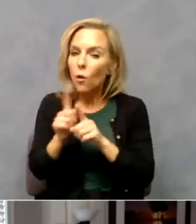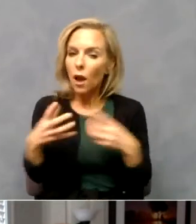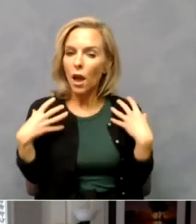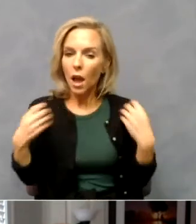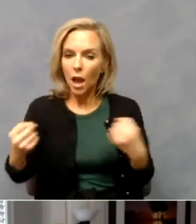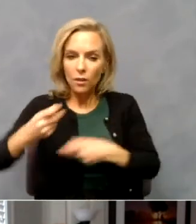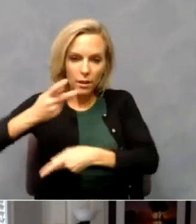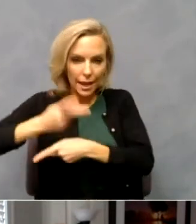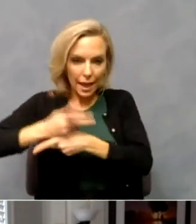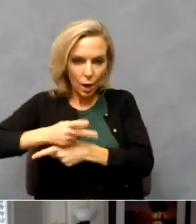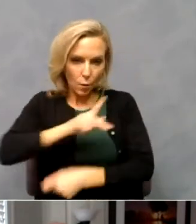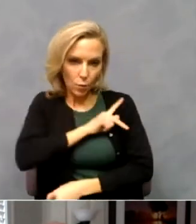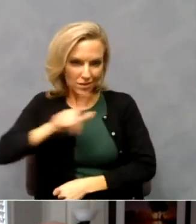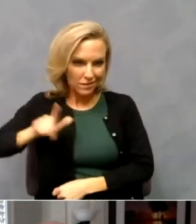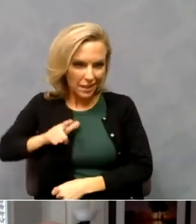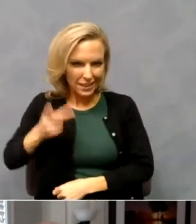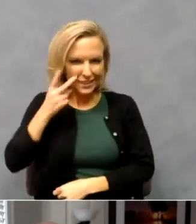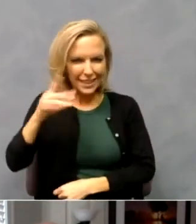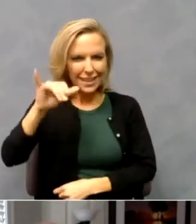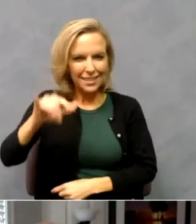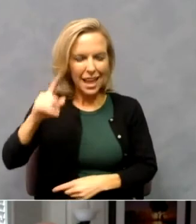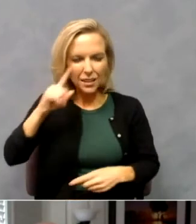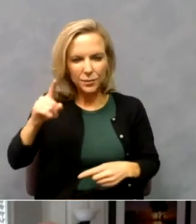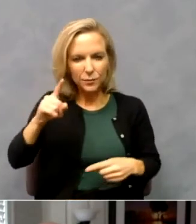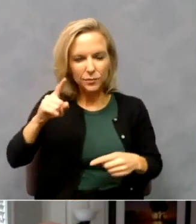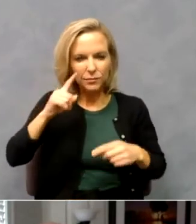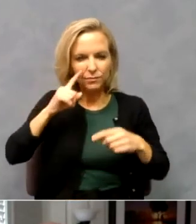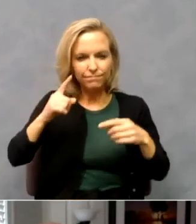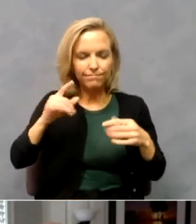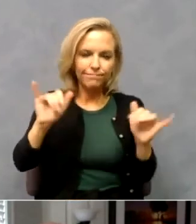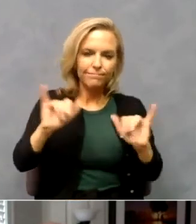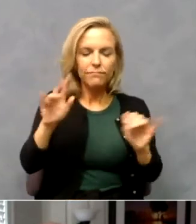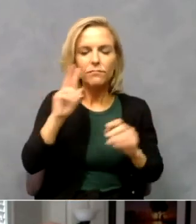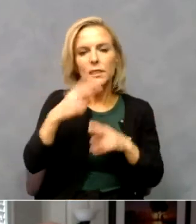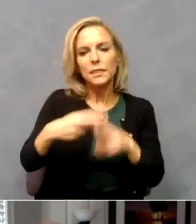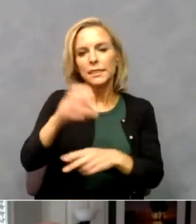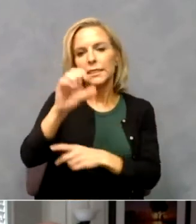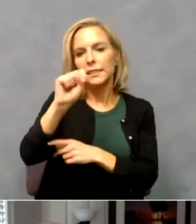intentionally to show they are trying to balance preventing morbidity, which